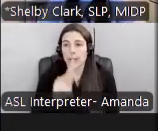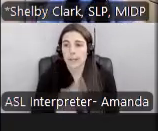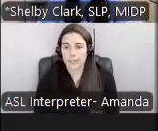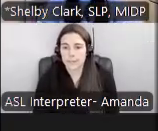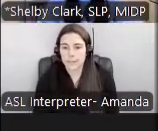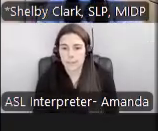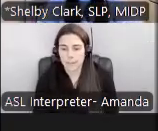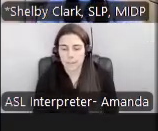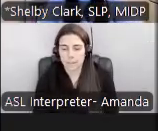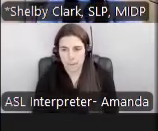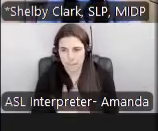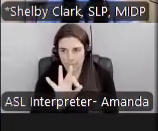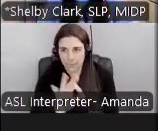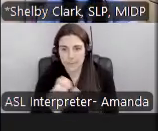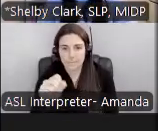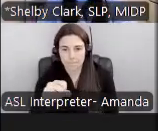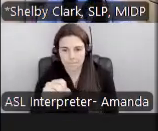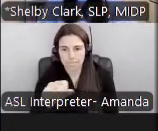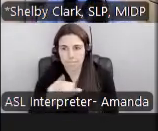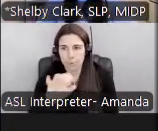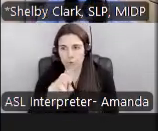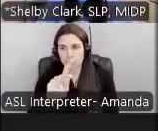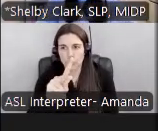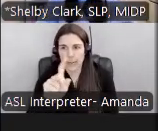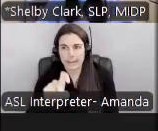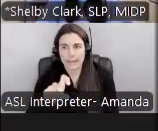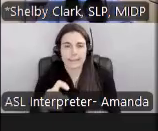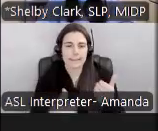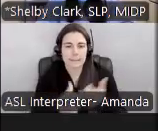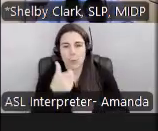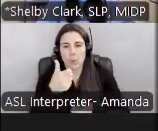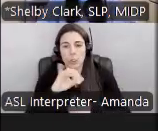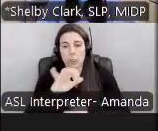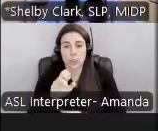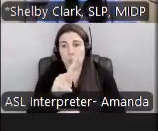Shelby Clark: Perfect. Yep. Jack needs the most foundational. Jack, yep.